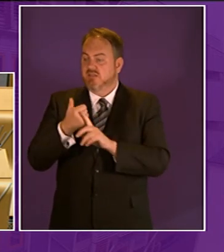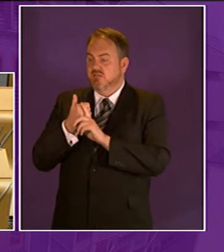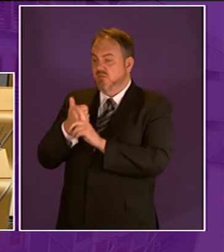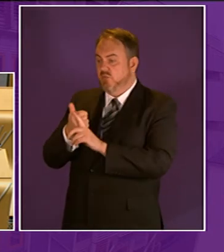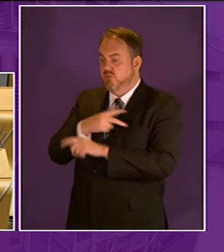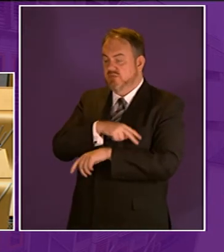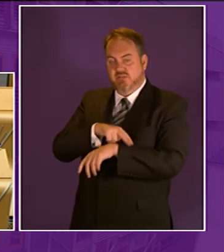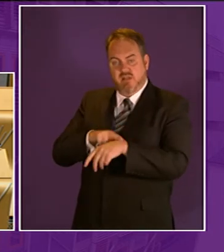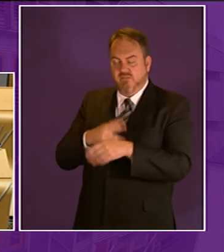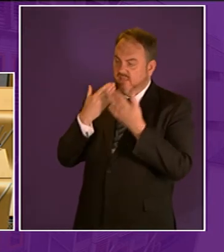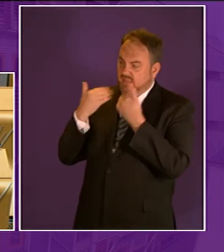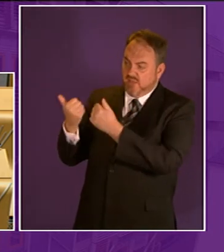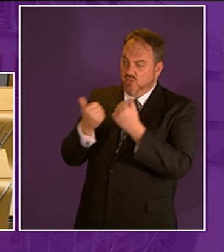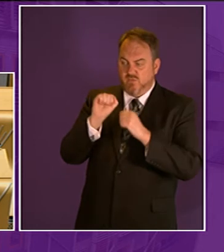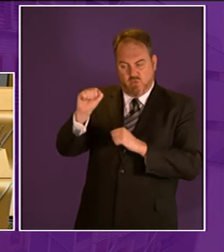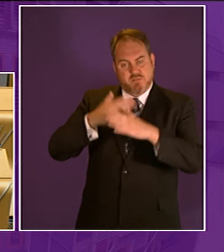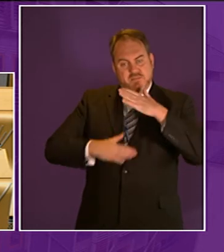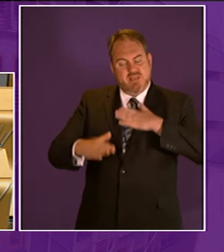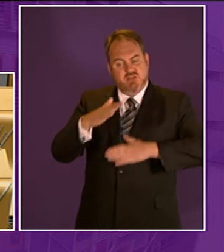to engage in the national bargaining process.